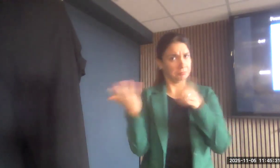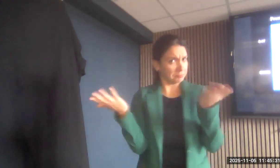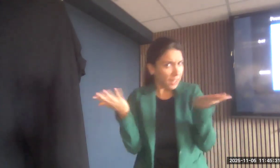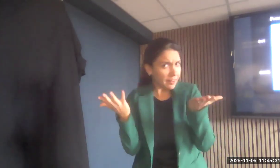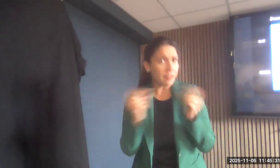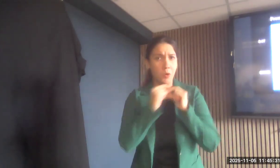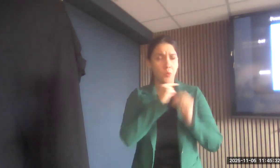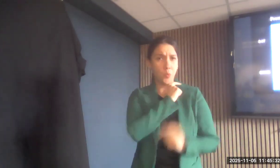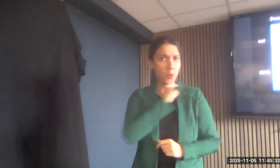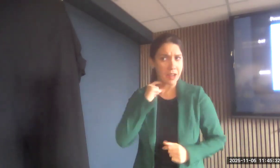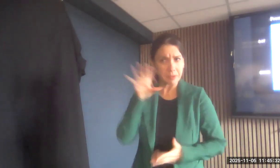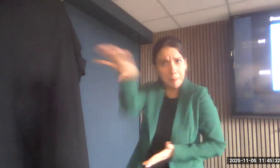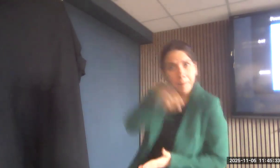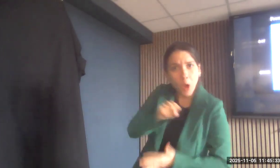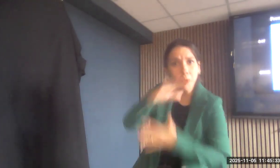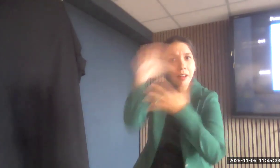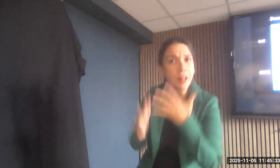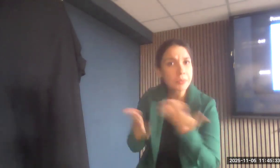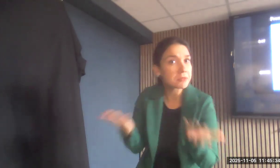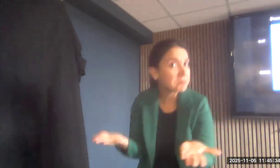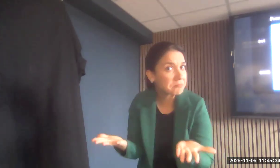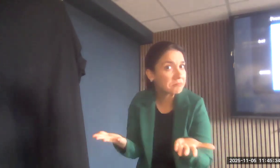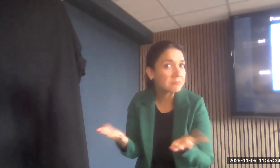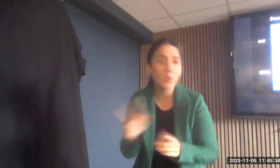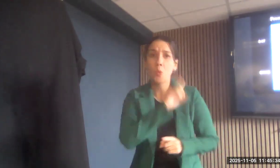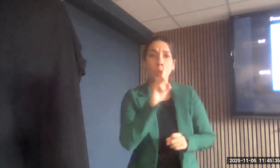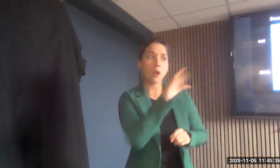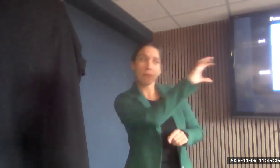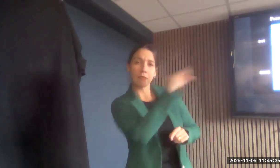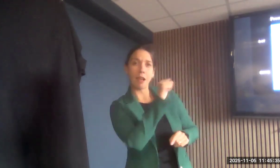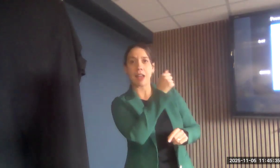But it has changed. And is this a borrowing?